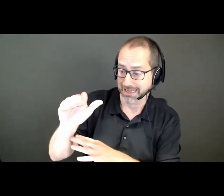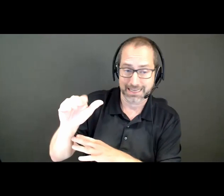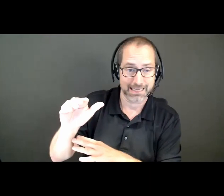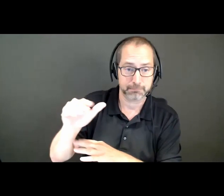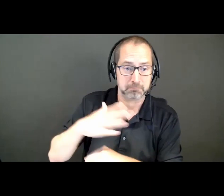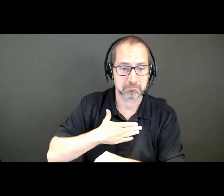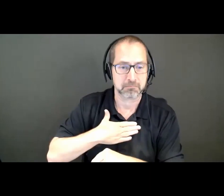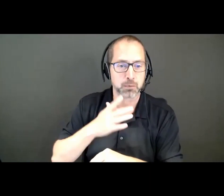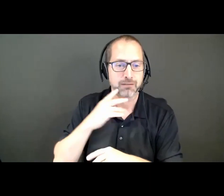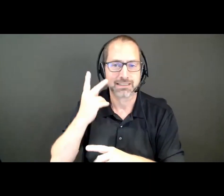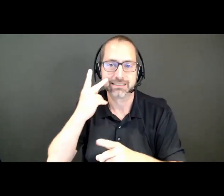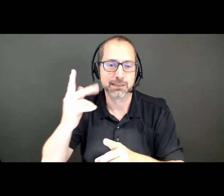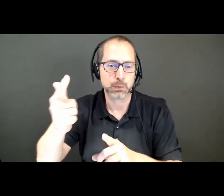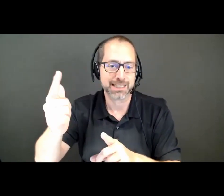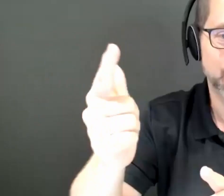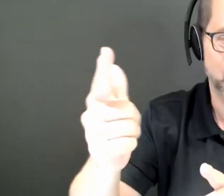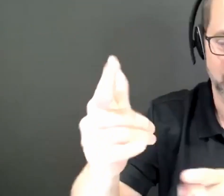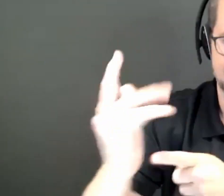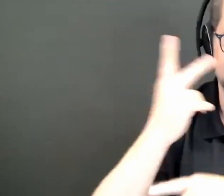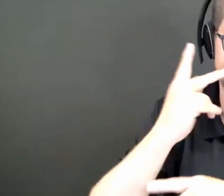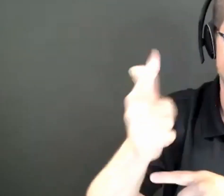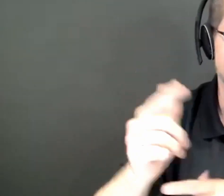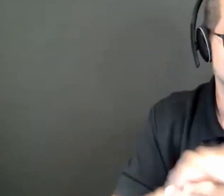Thank you so much, Jill. Miigwech. >> JILL THOMPSON: Miigwech.